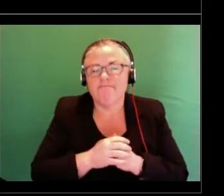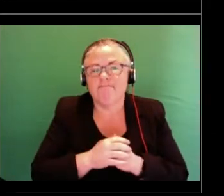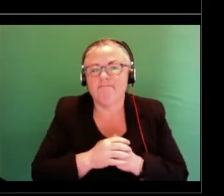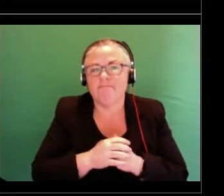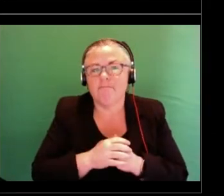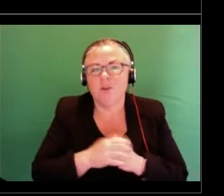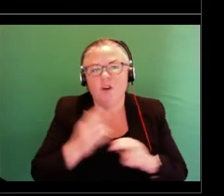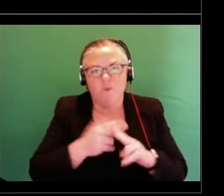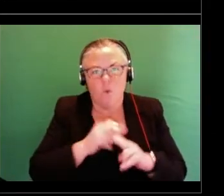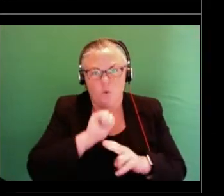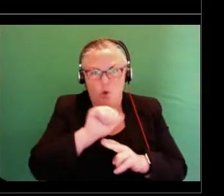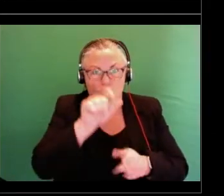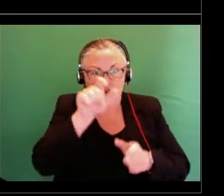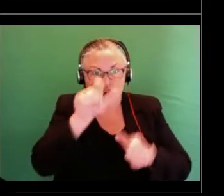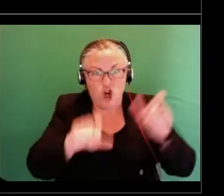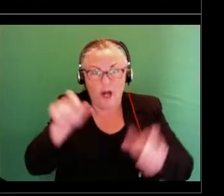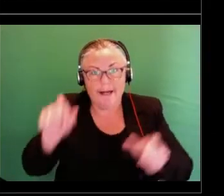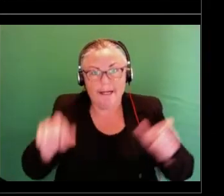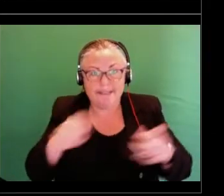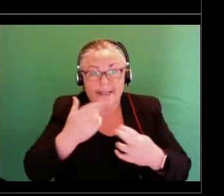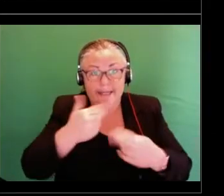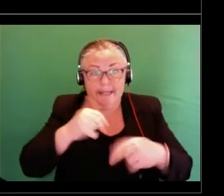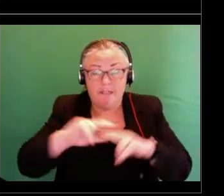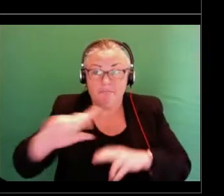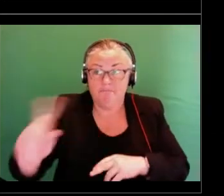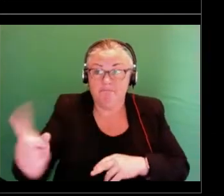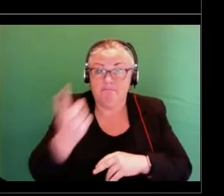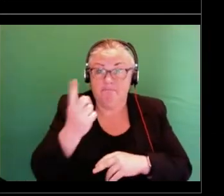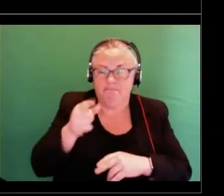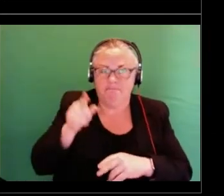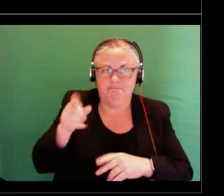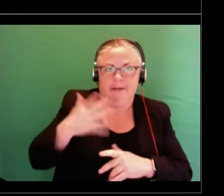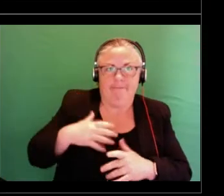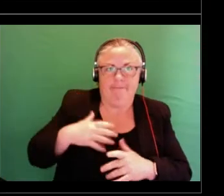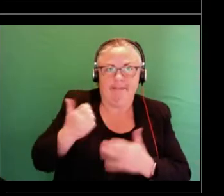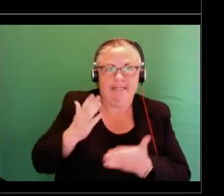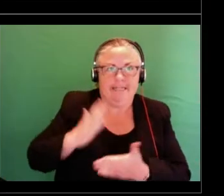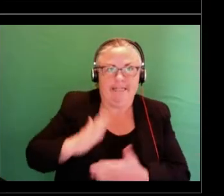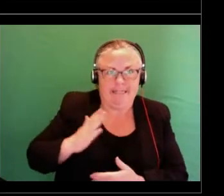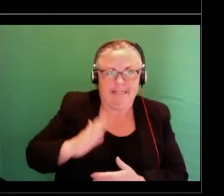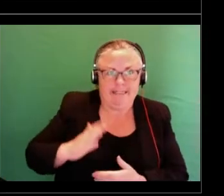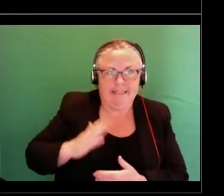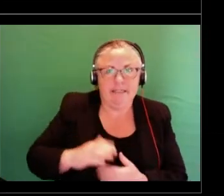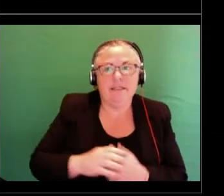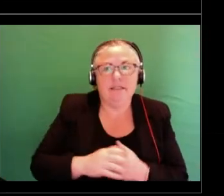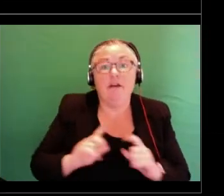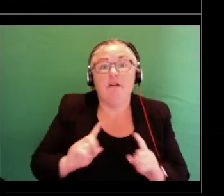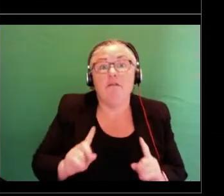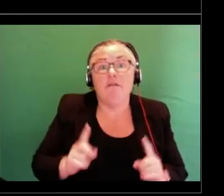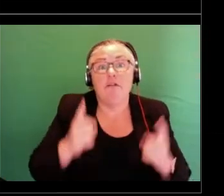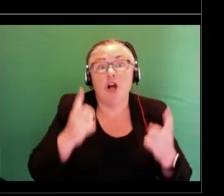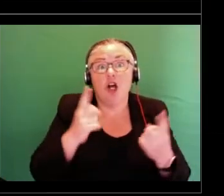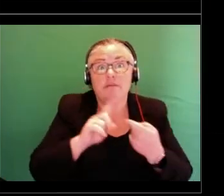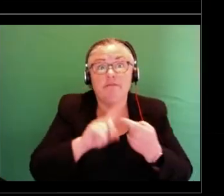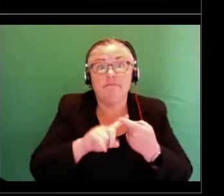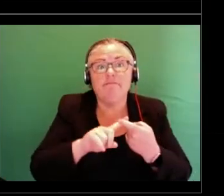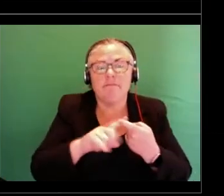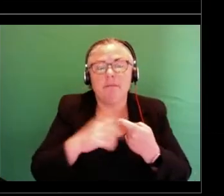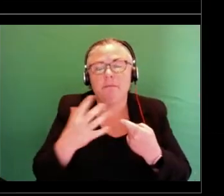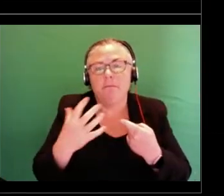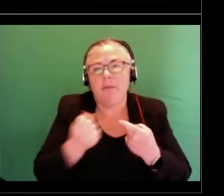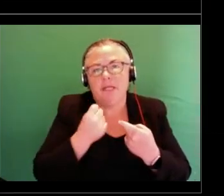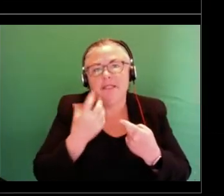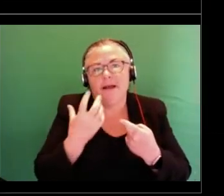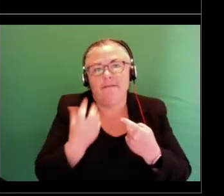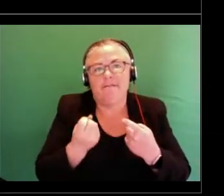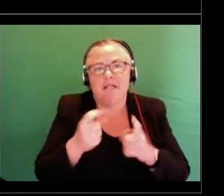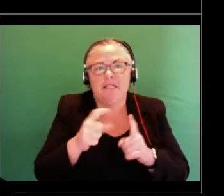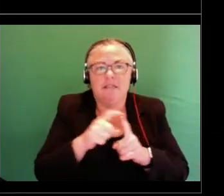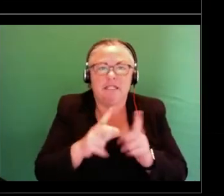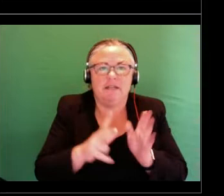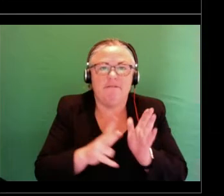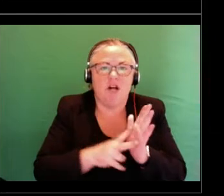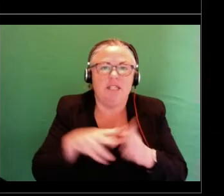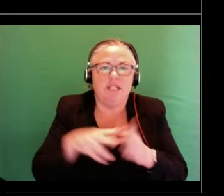It may be that we appear in court and advocate for them as well, so it's not just advice.